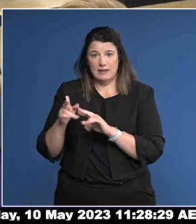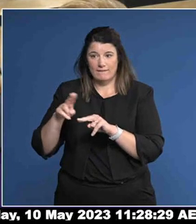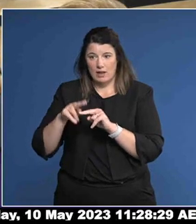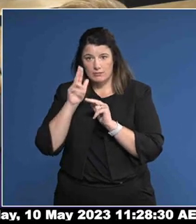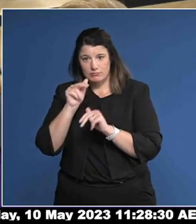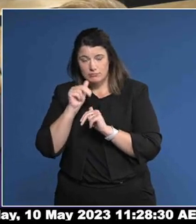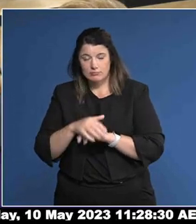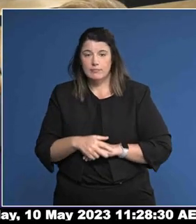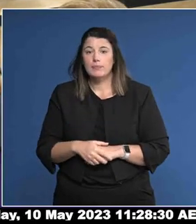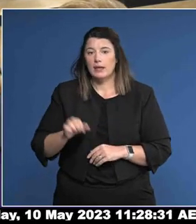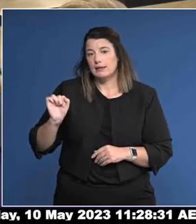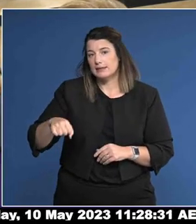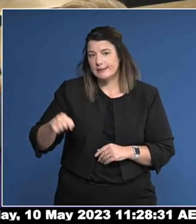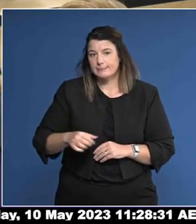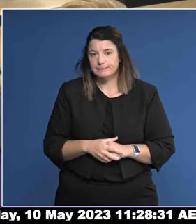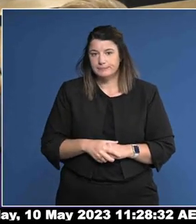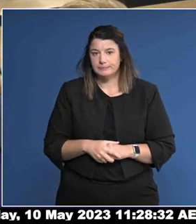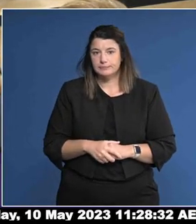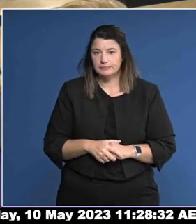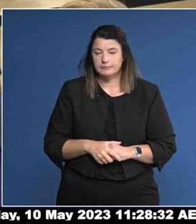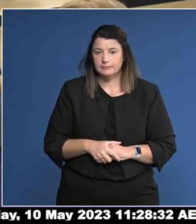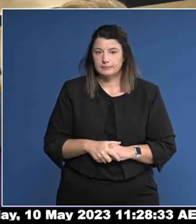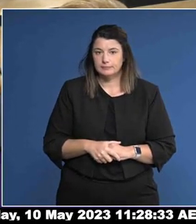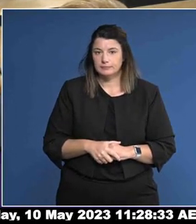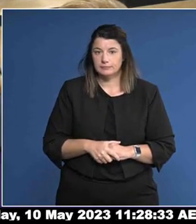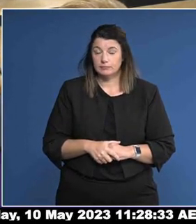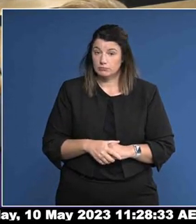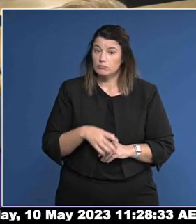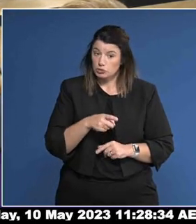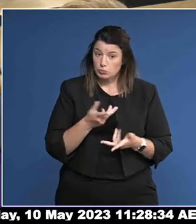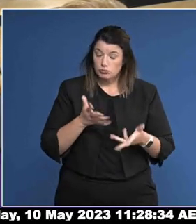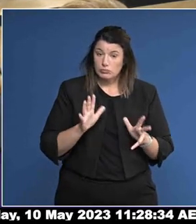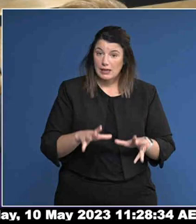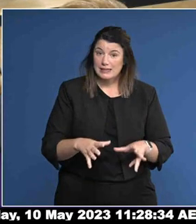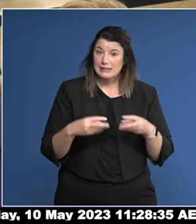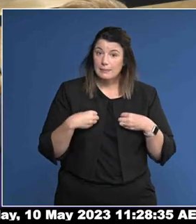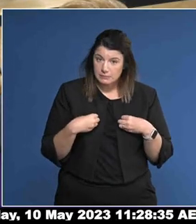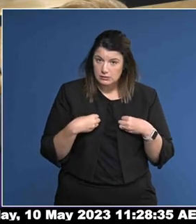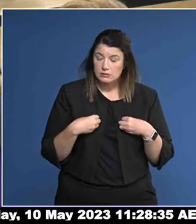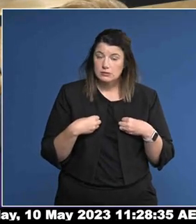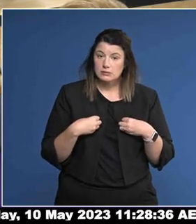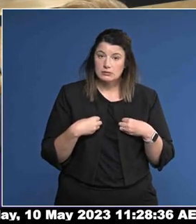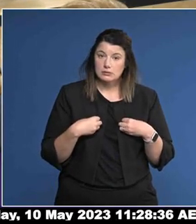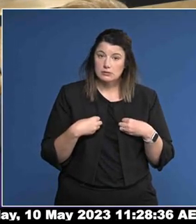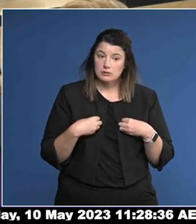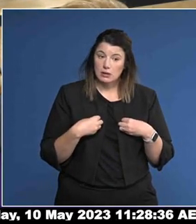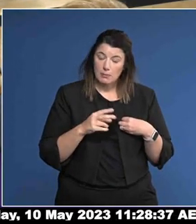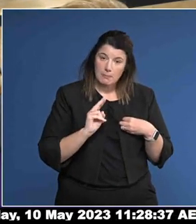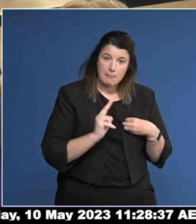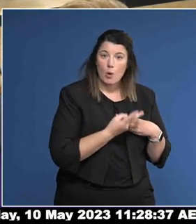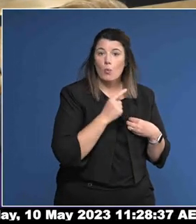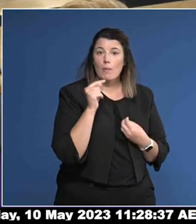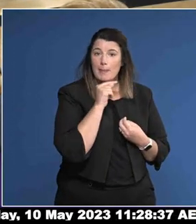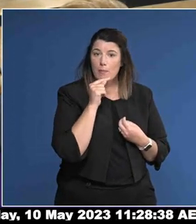And you would also accept that they were, in fact, subject to violence,